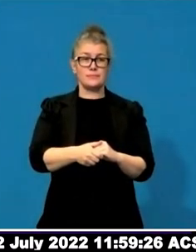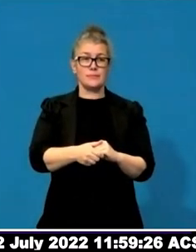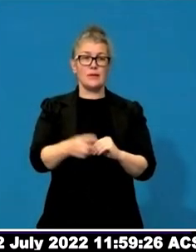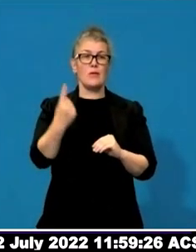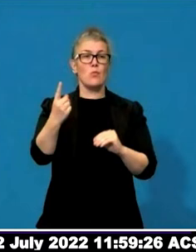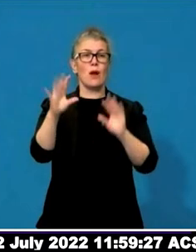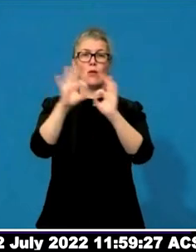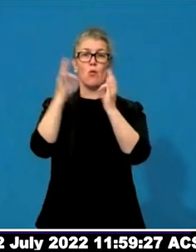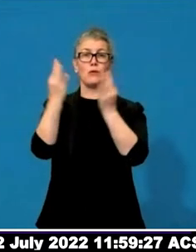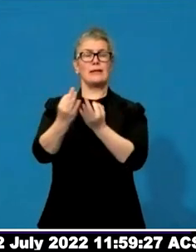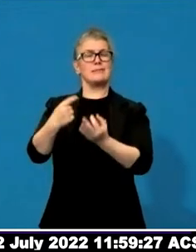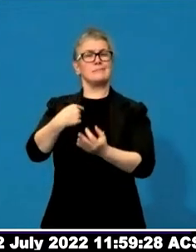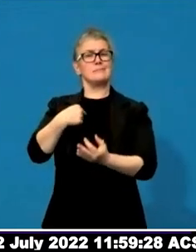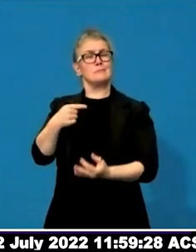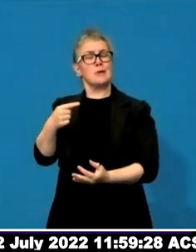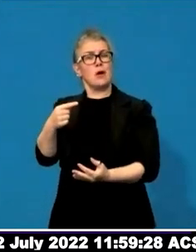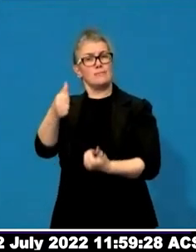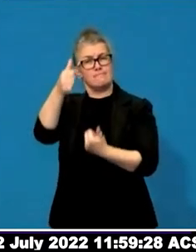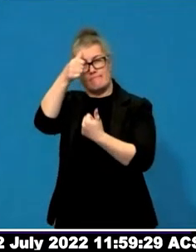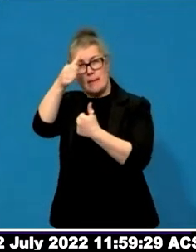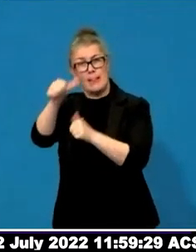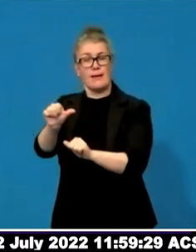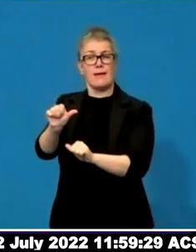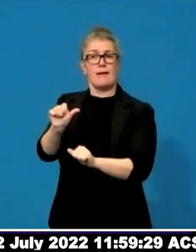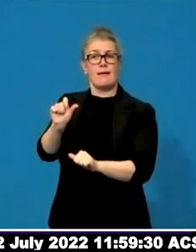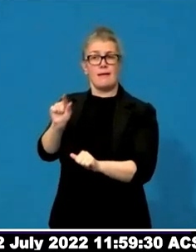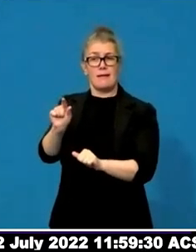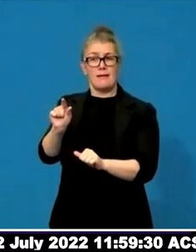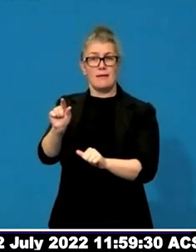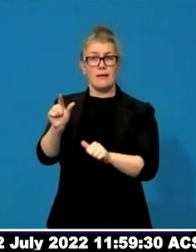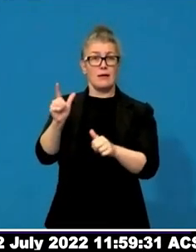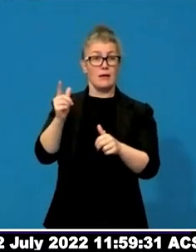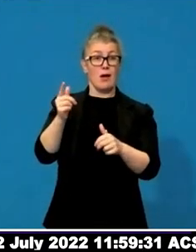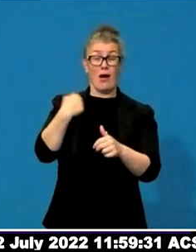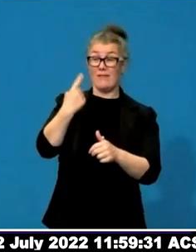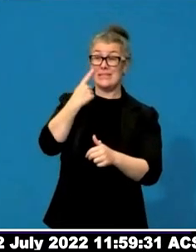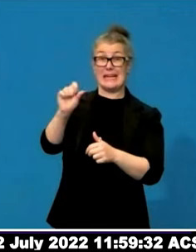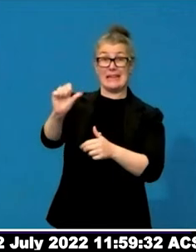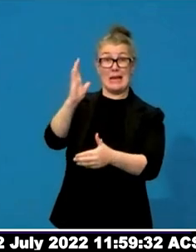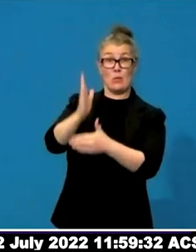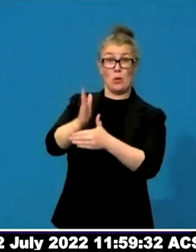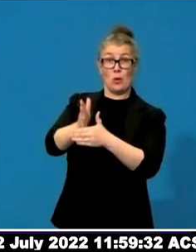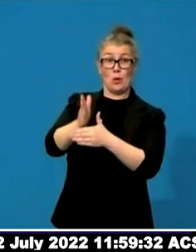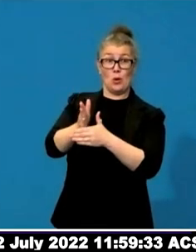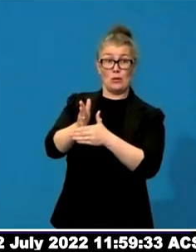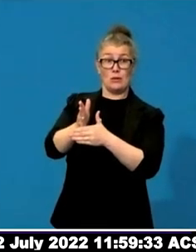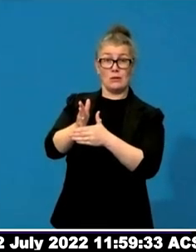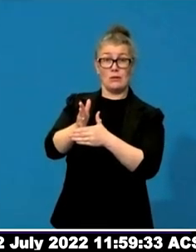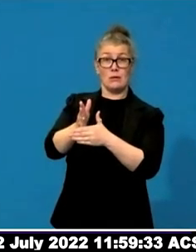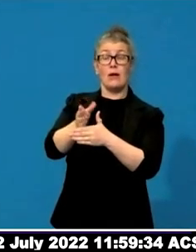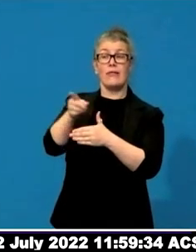where the work that we see them do, I believe that they achieve outcomes